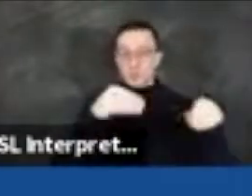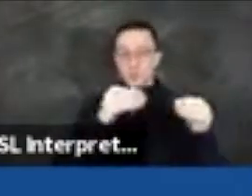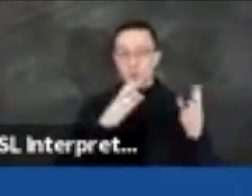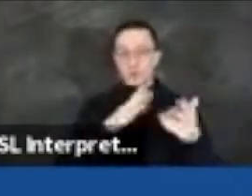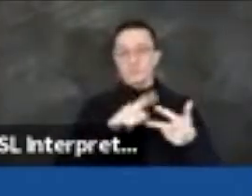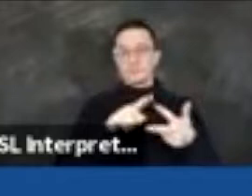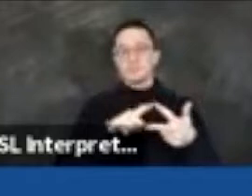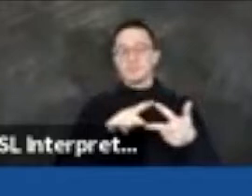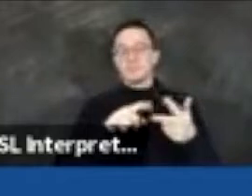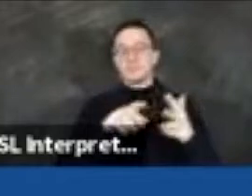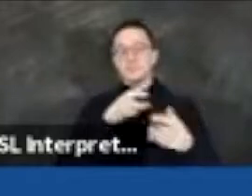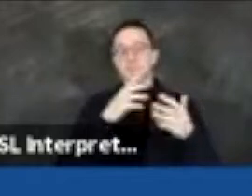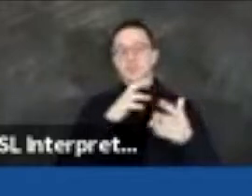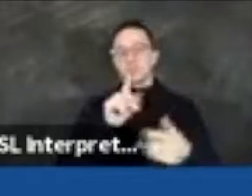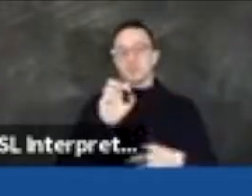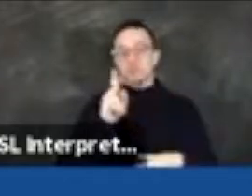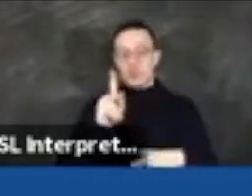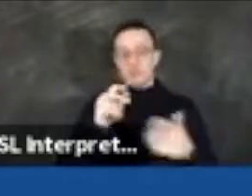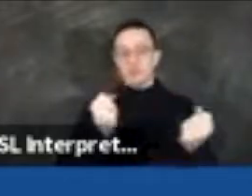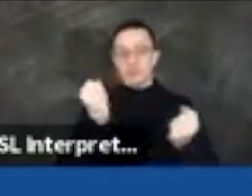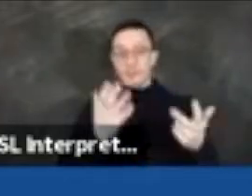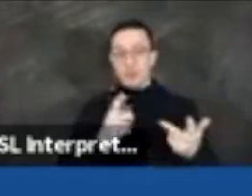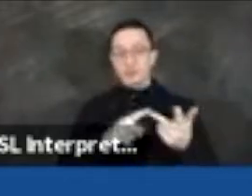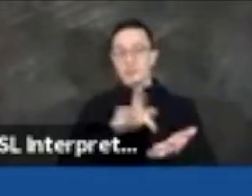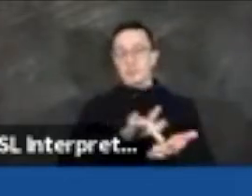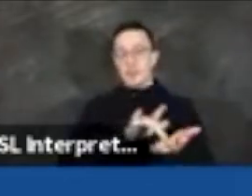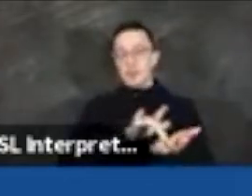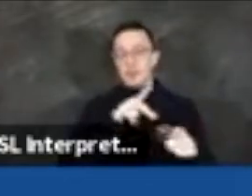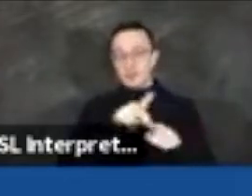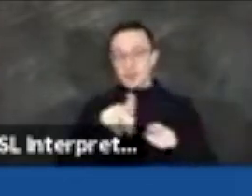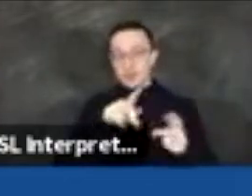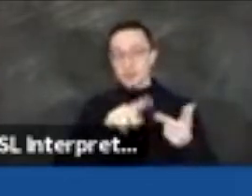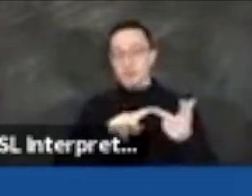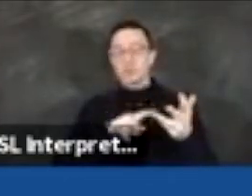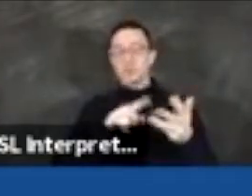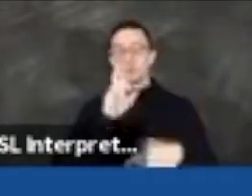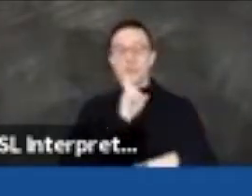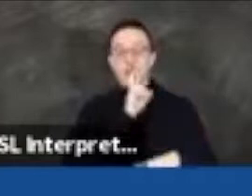MEDICAL PROFESSIONALS, RESTAURANT WORKERS, NEIGHBORS WAREHOUSE WORKERS, FARMERS JANITORS,